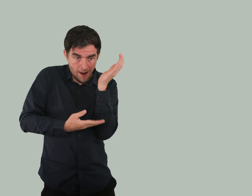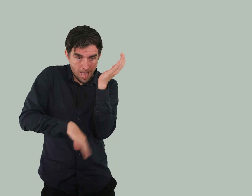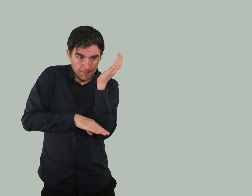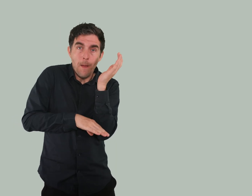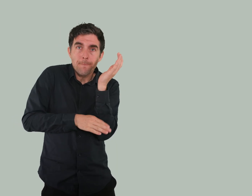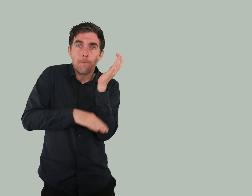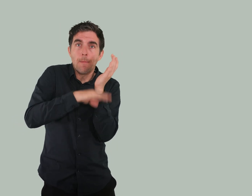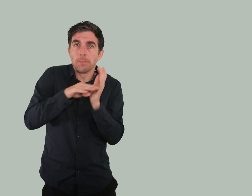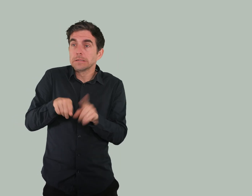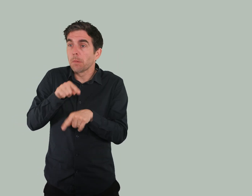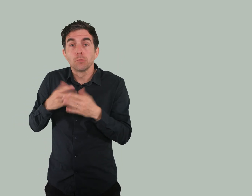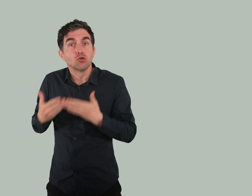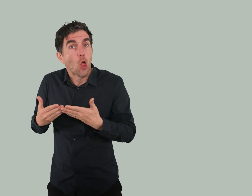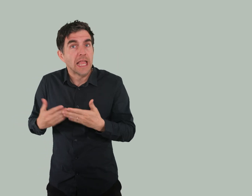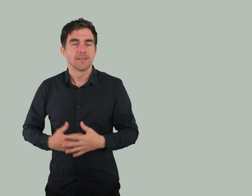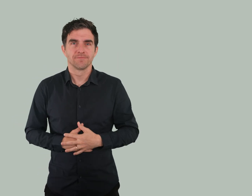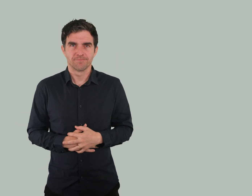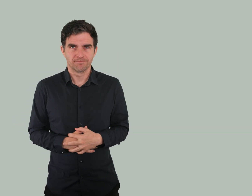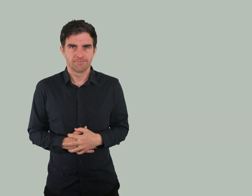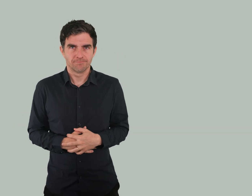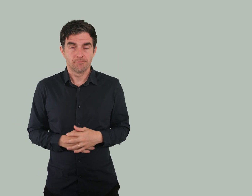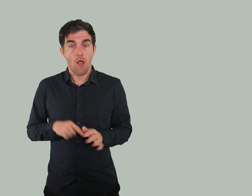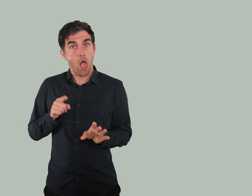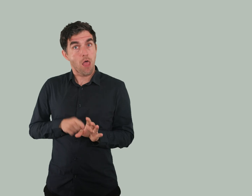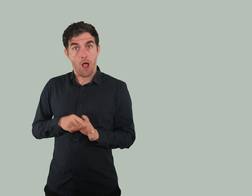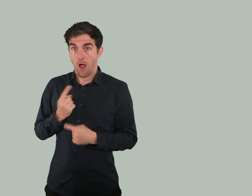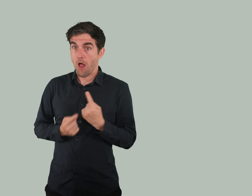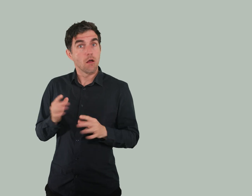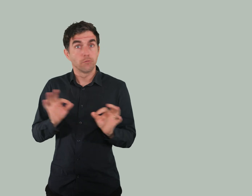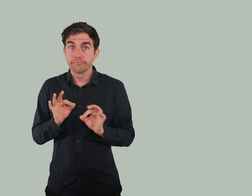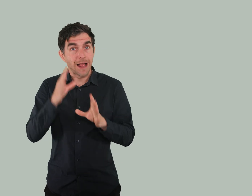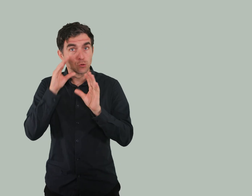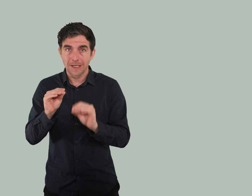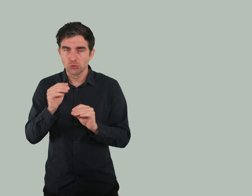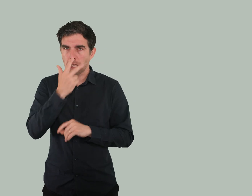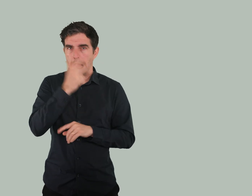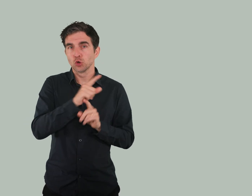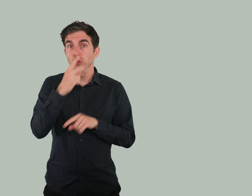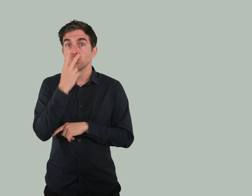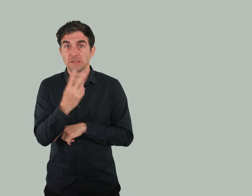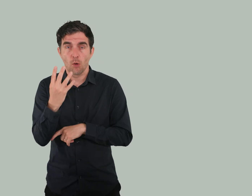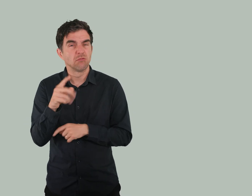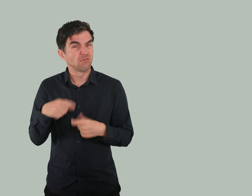in the labour market while they study. 221. Among young people not in education aged 18 to 24,